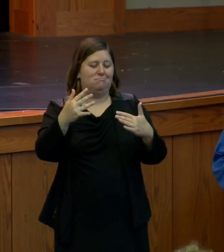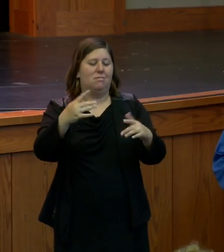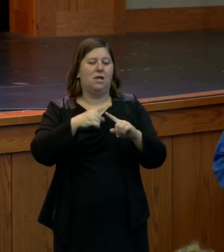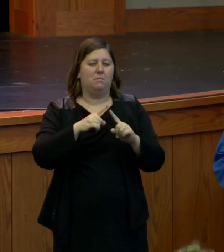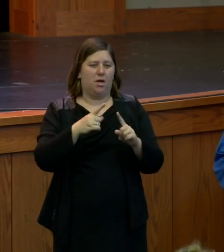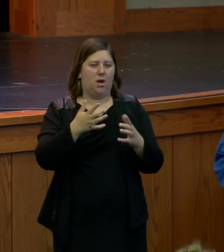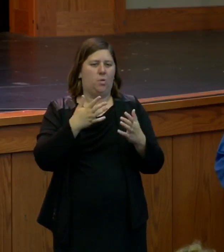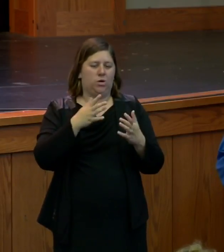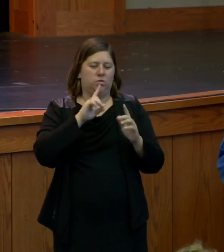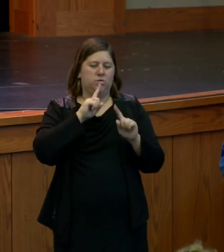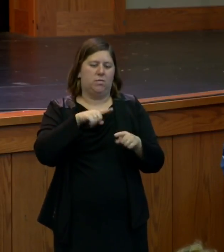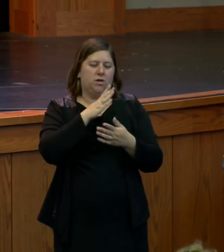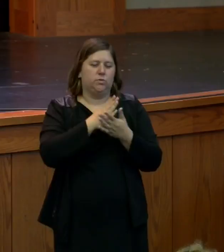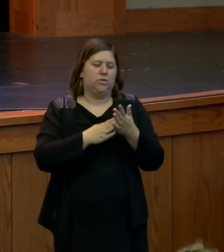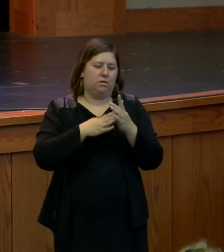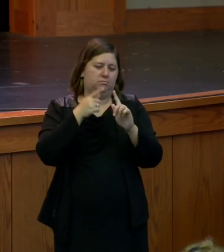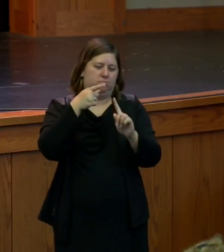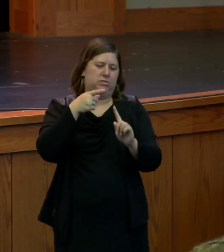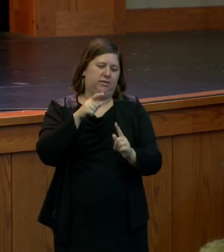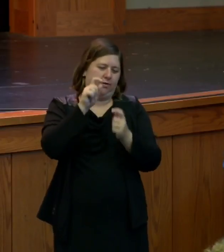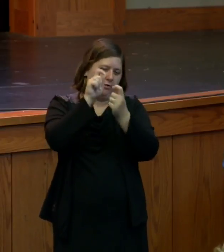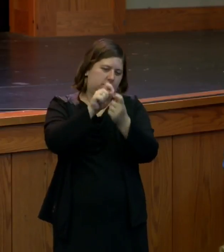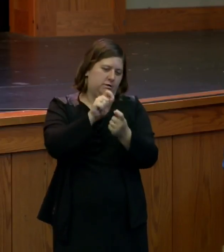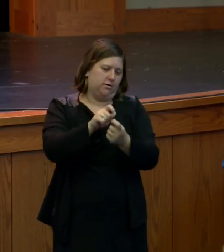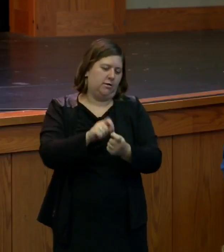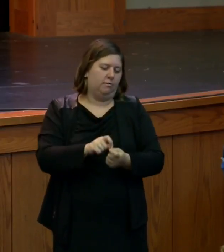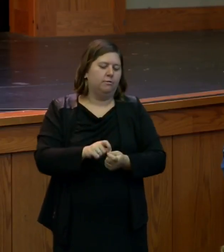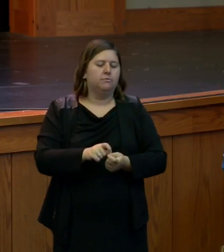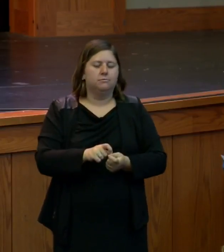TO ADDRESS SOME OF THE SPECIFICS AND I WANT TO CONTINUE TO MAKE